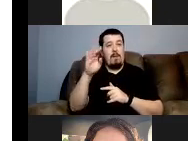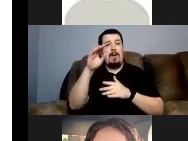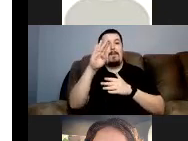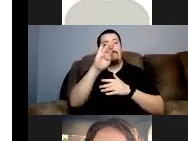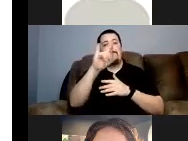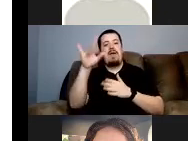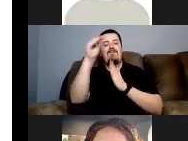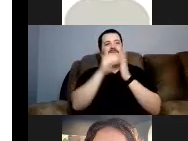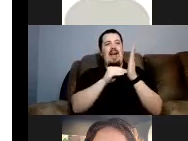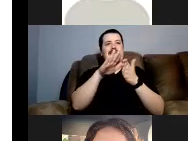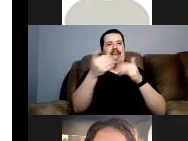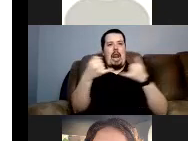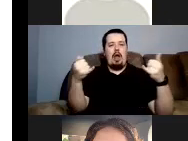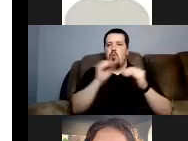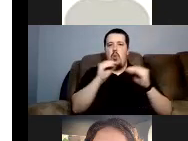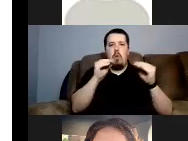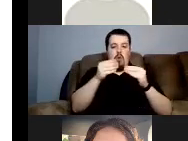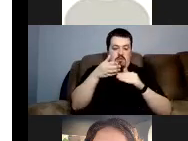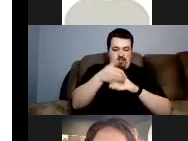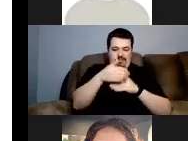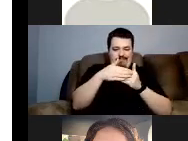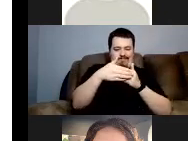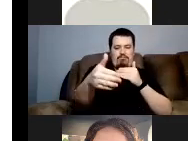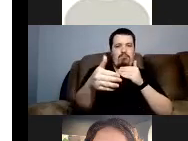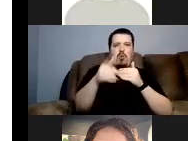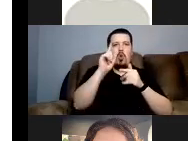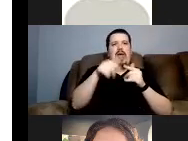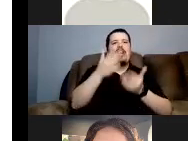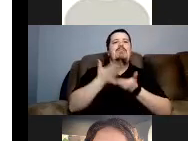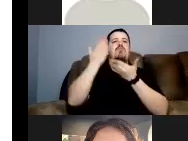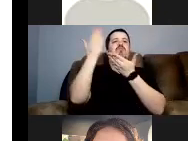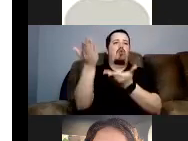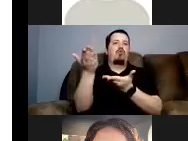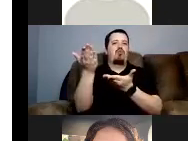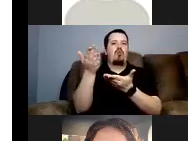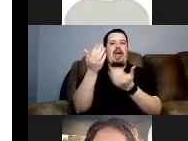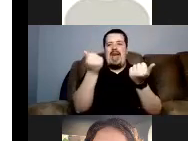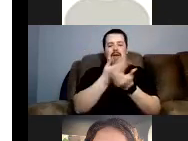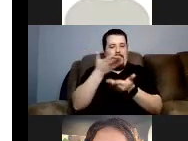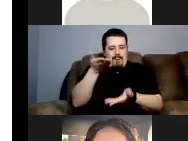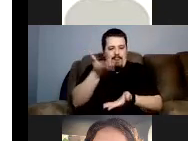no more bills after the deadline can be introduced, that everything is on the table at that point.